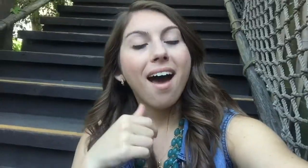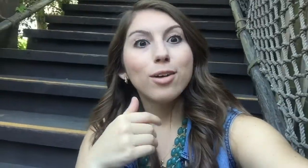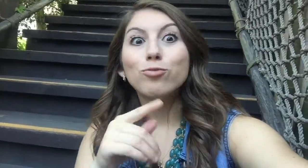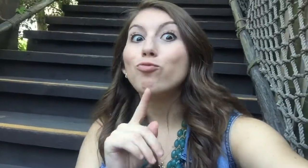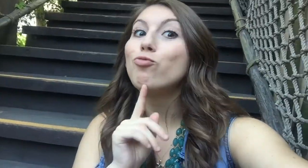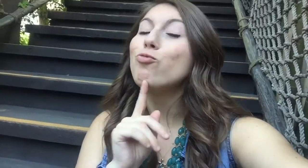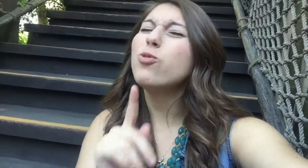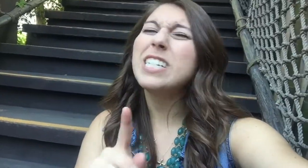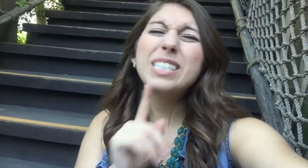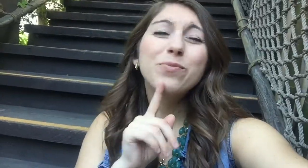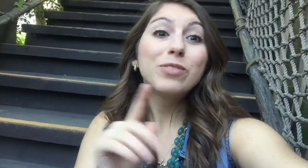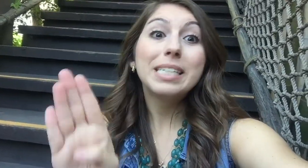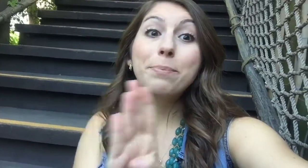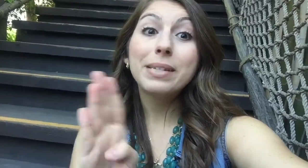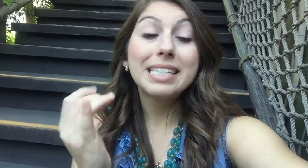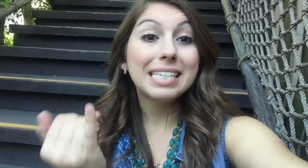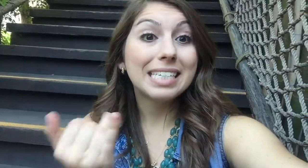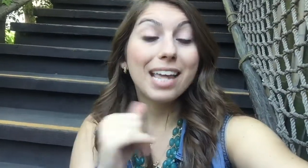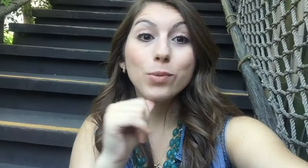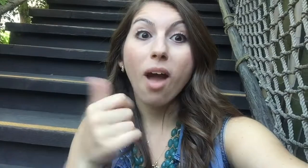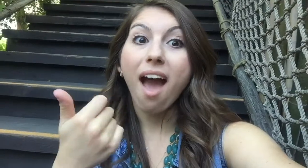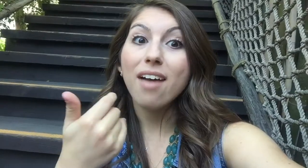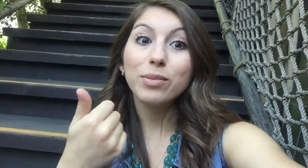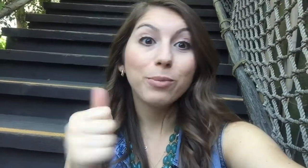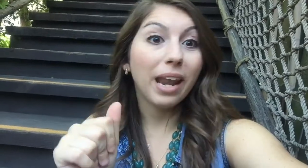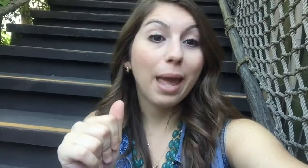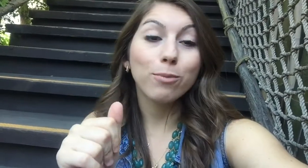It is really really busy today so I haven't been able to